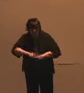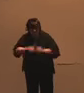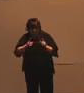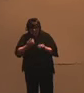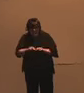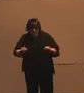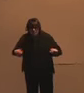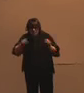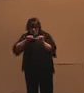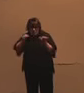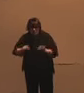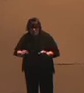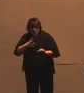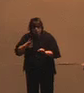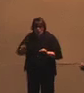And how about the floors?